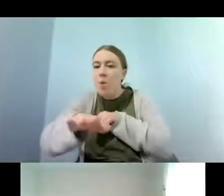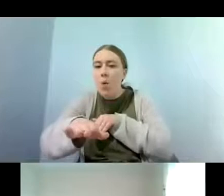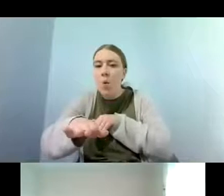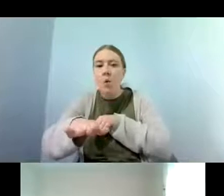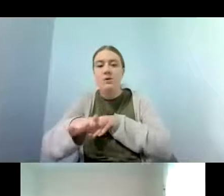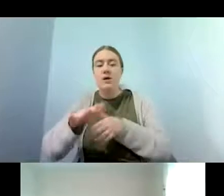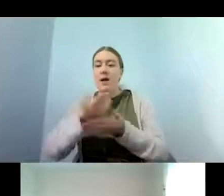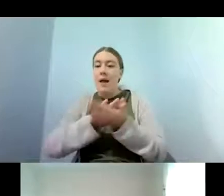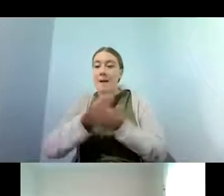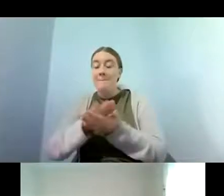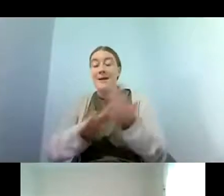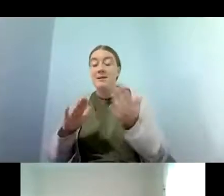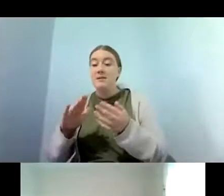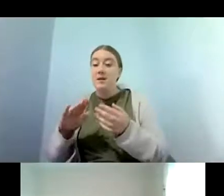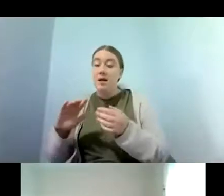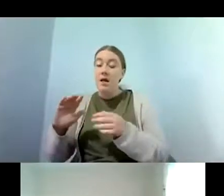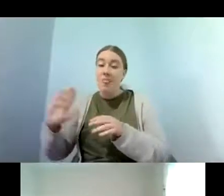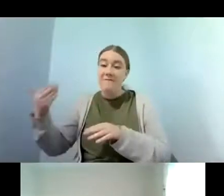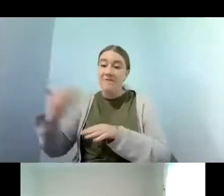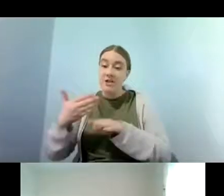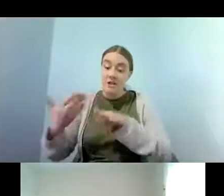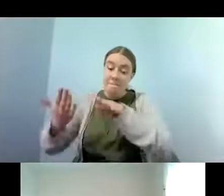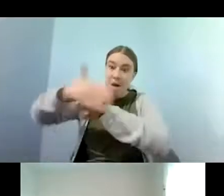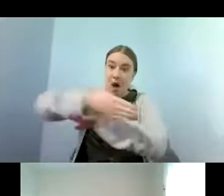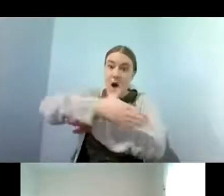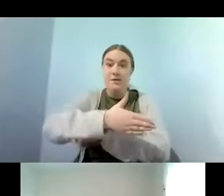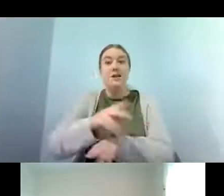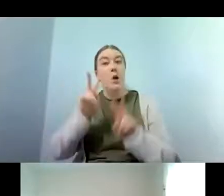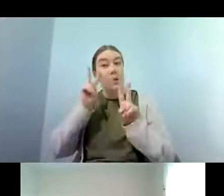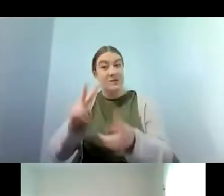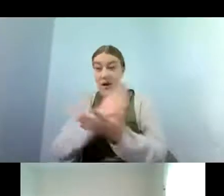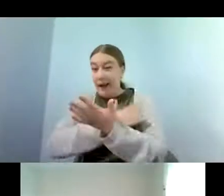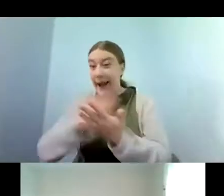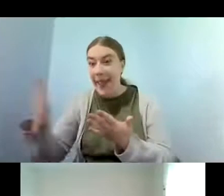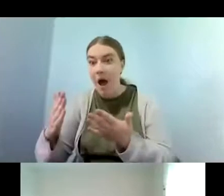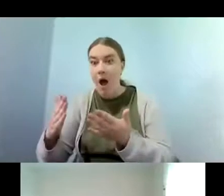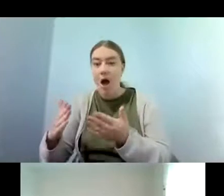that when the fish are going past you you can see them really clearly and it's just it's a